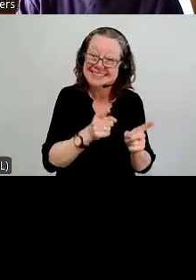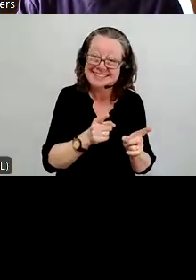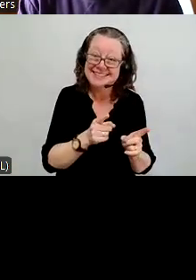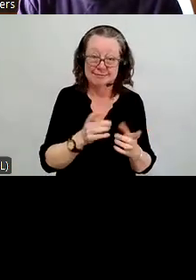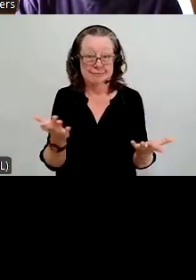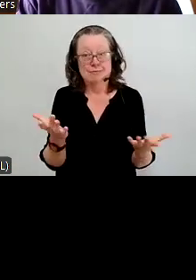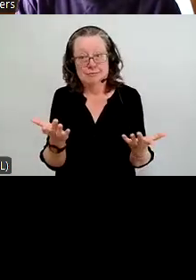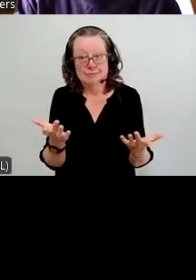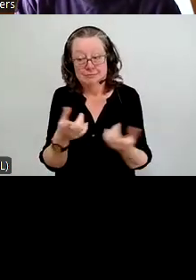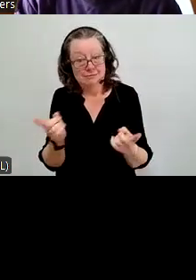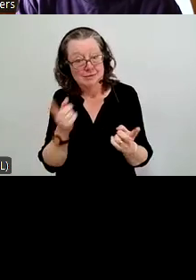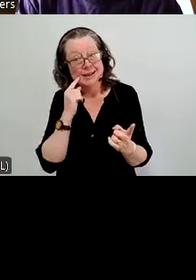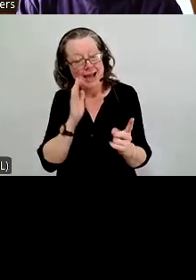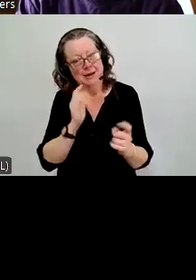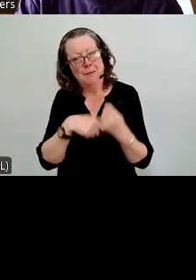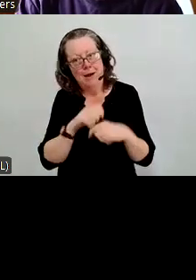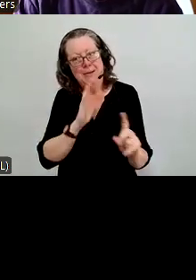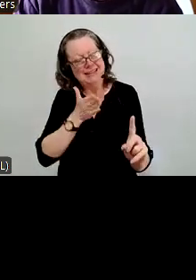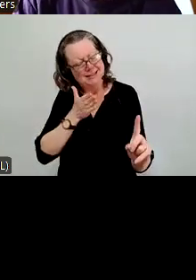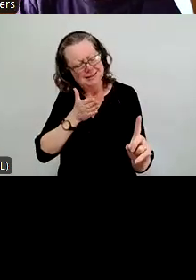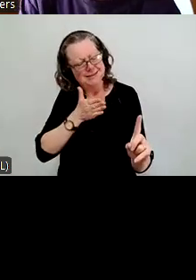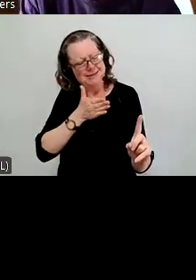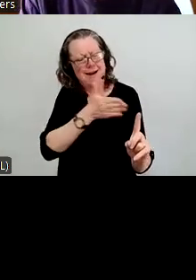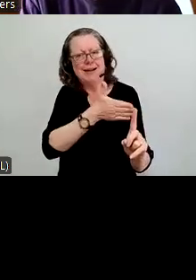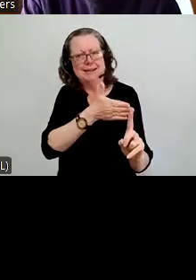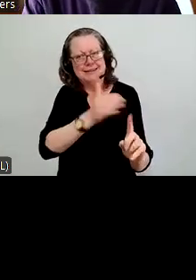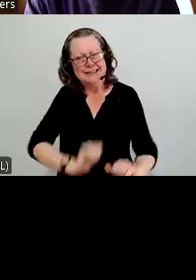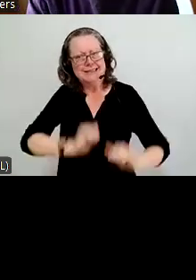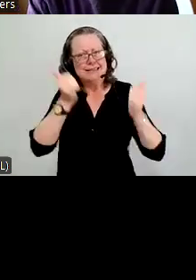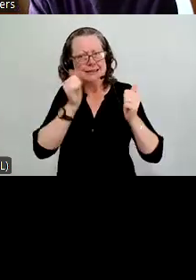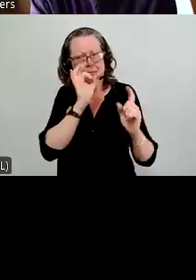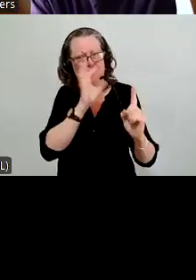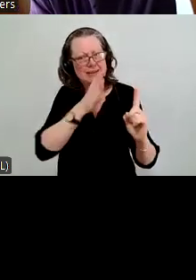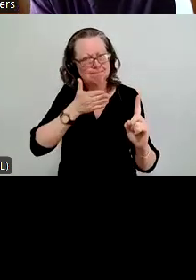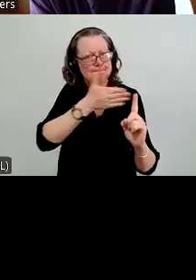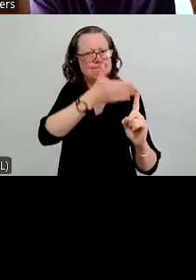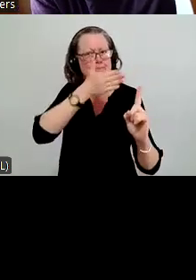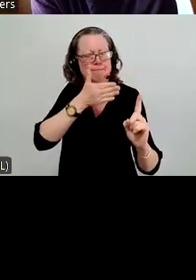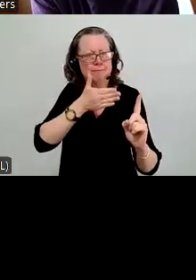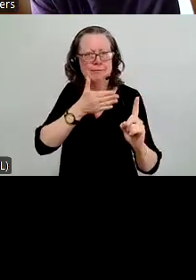is that you can be much more targeted and much more efficient with the adverts that you're running.